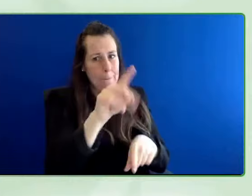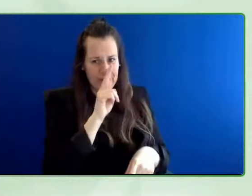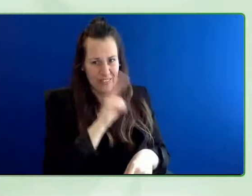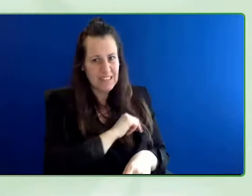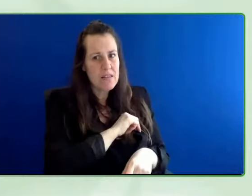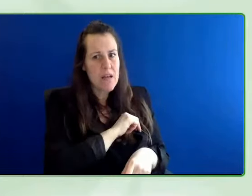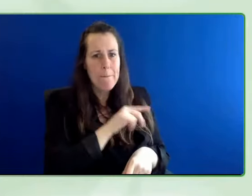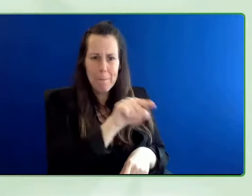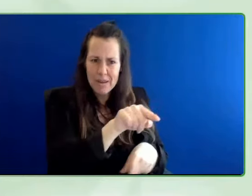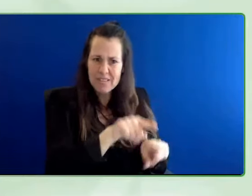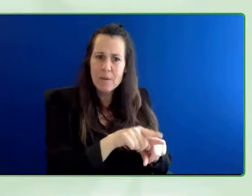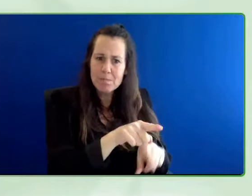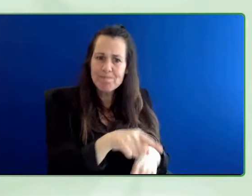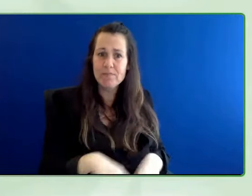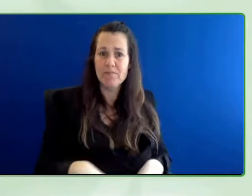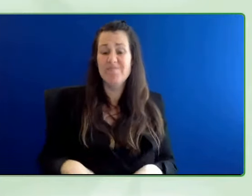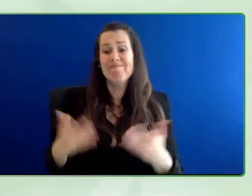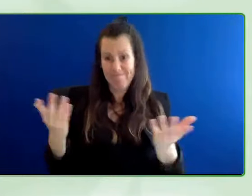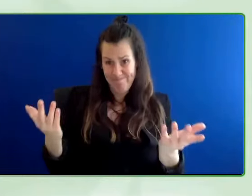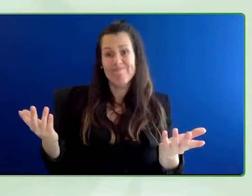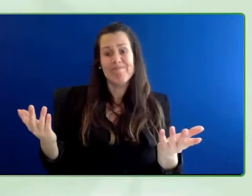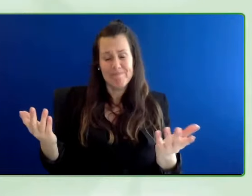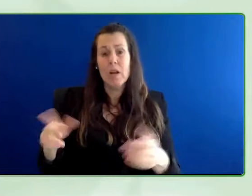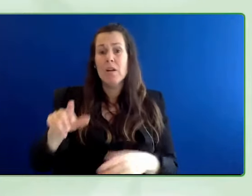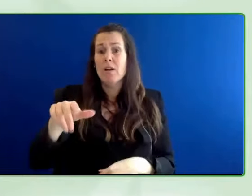product.